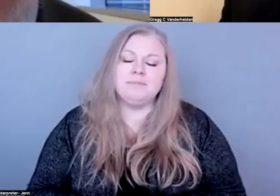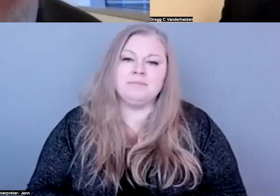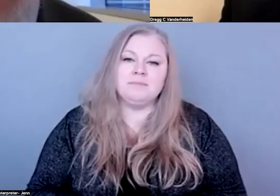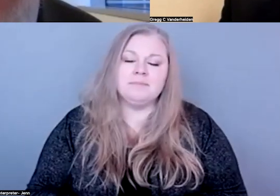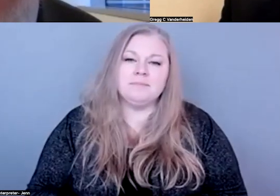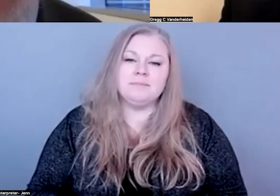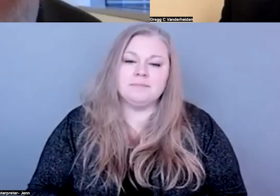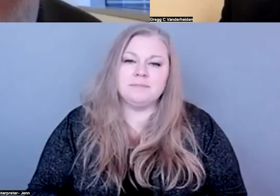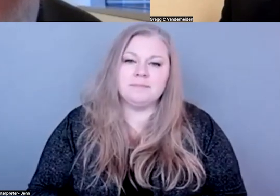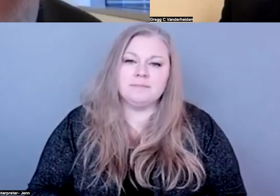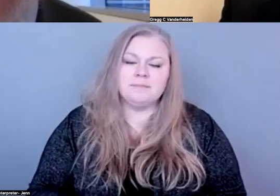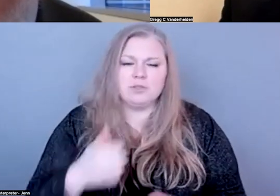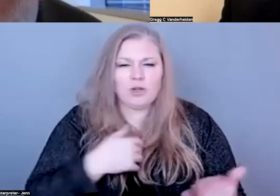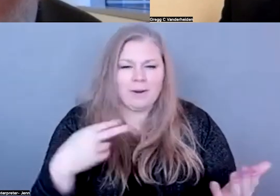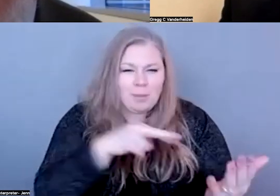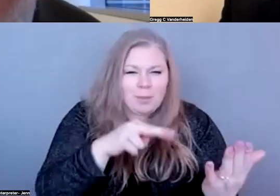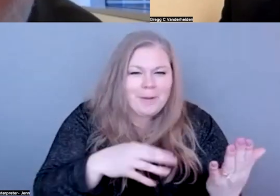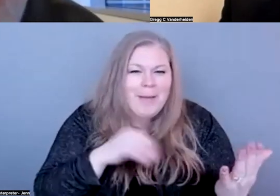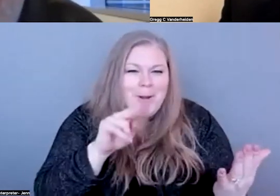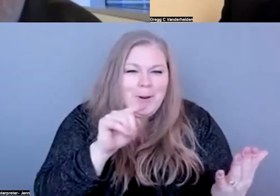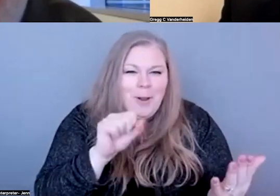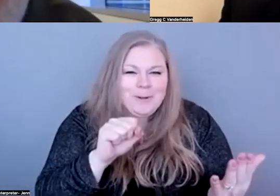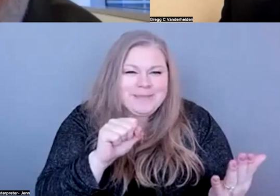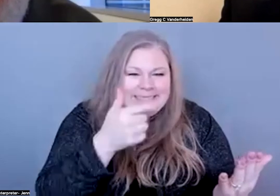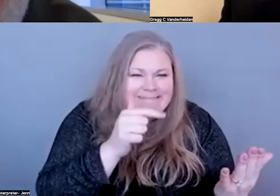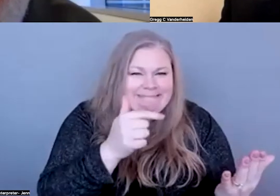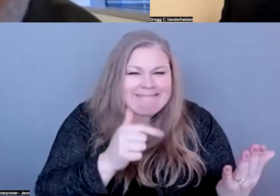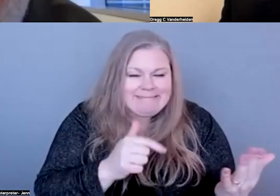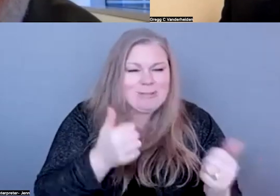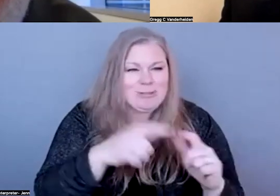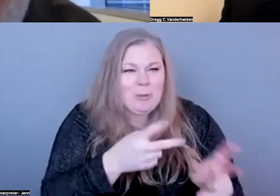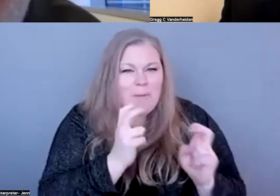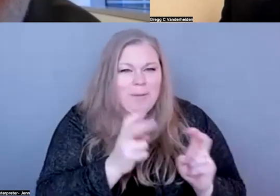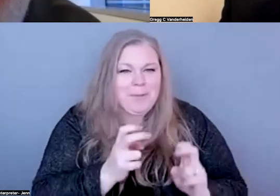Sorry, I'm going through my notes here slowly, trying to pull out bits and pieces.